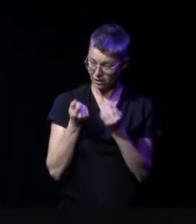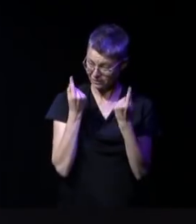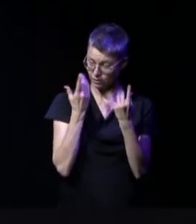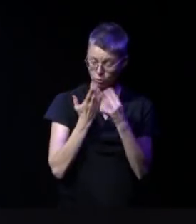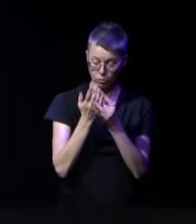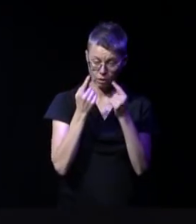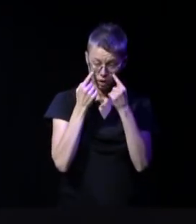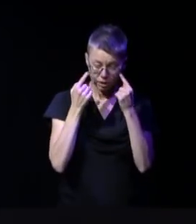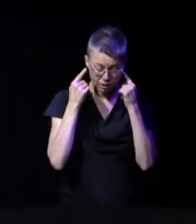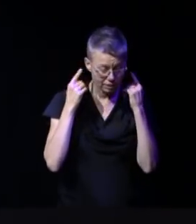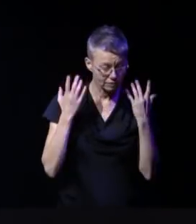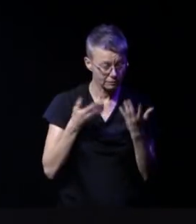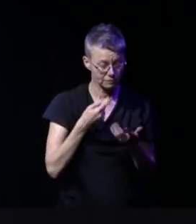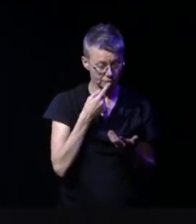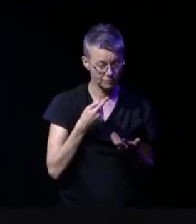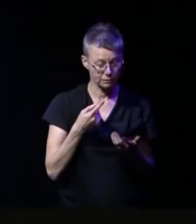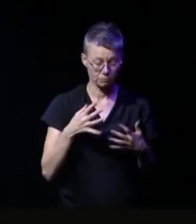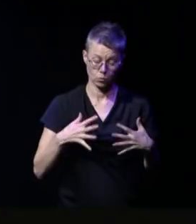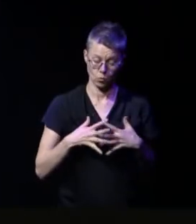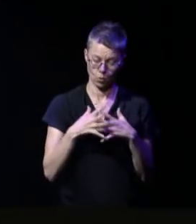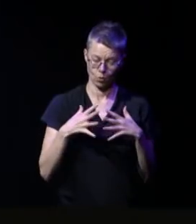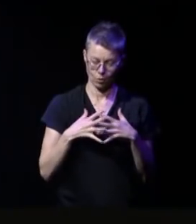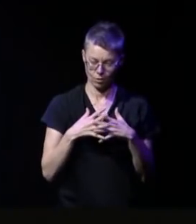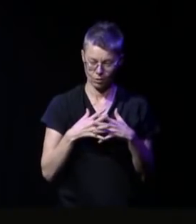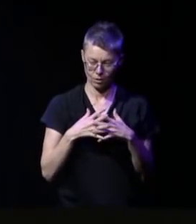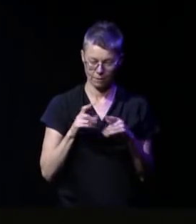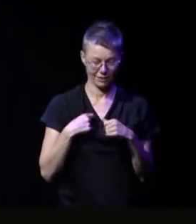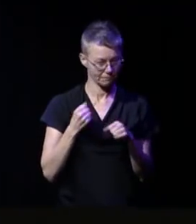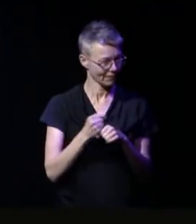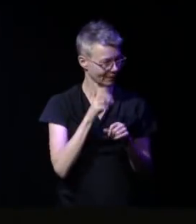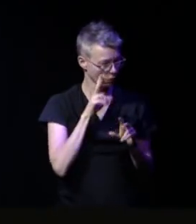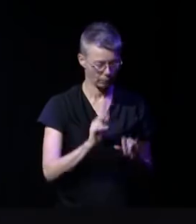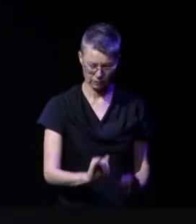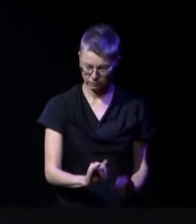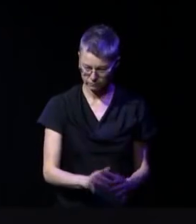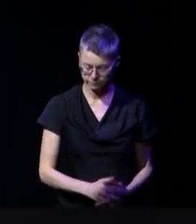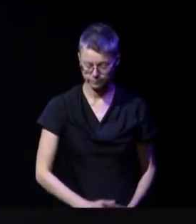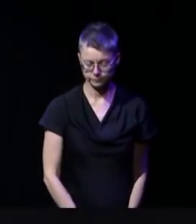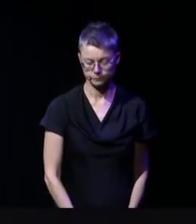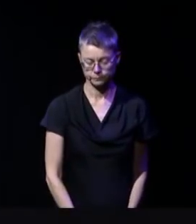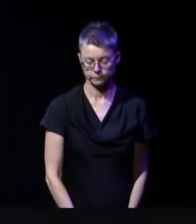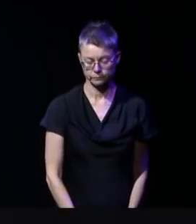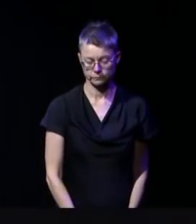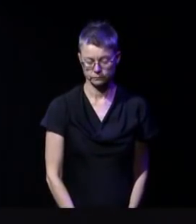this war being waged is also aesthetic. We have to look no further than the millions